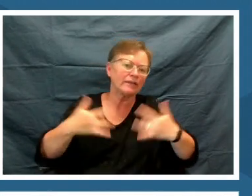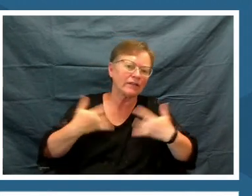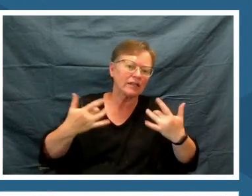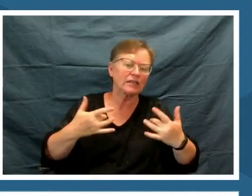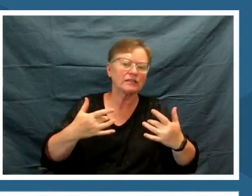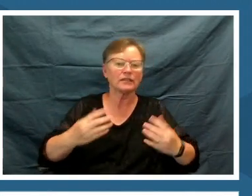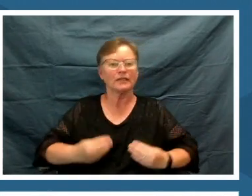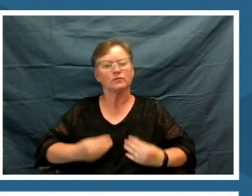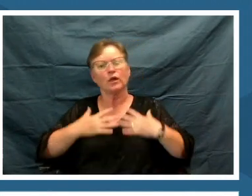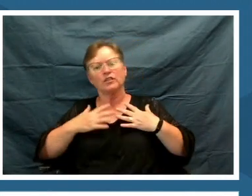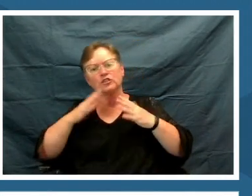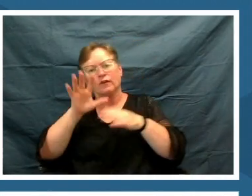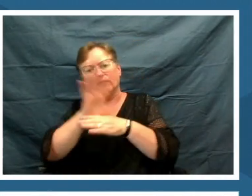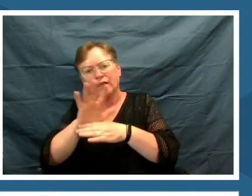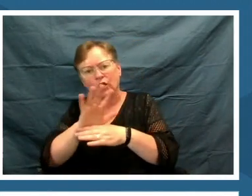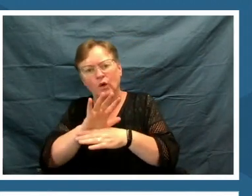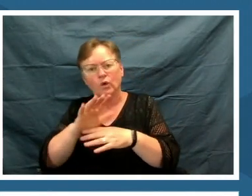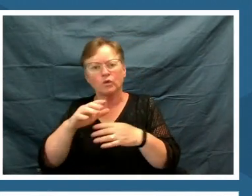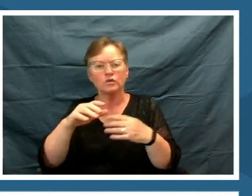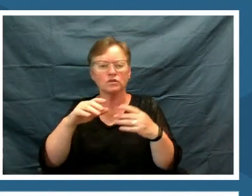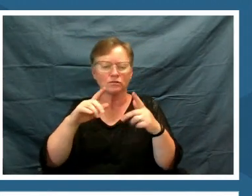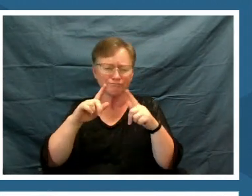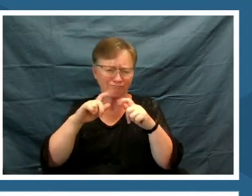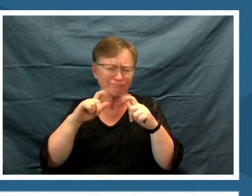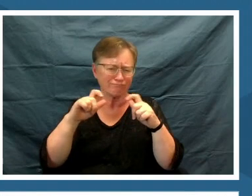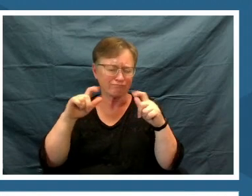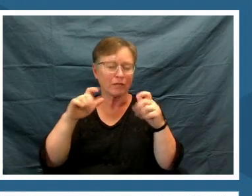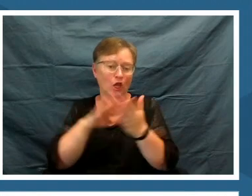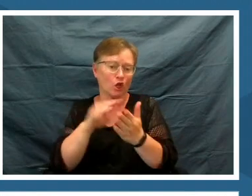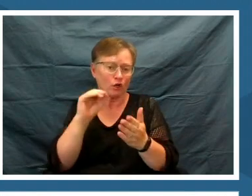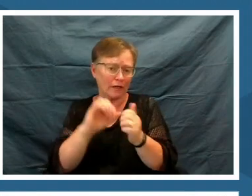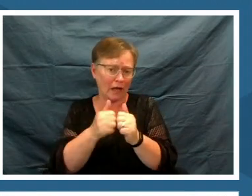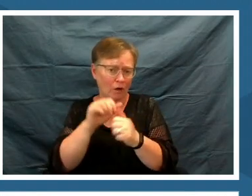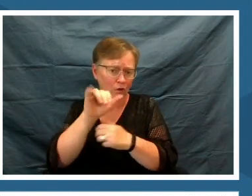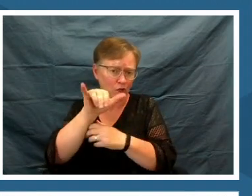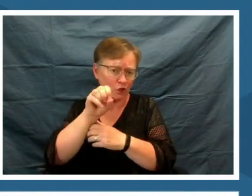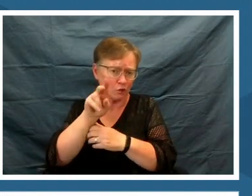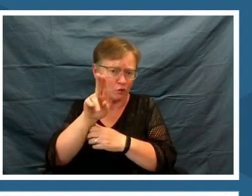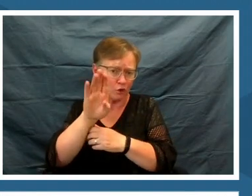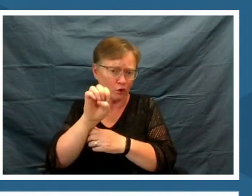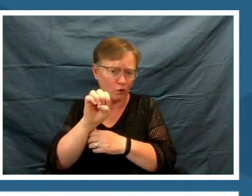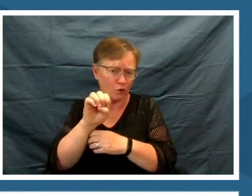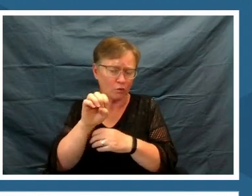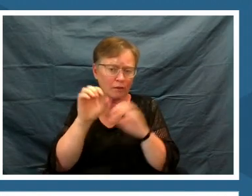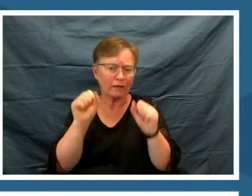all while learning how youtube can innovate and your students can innovate